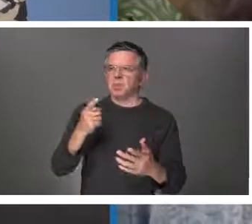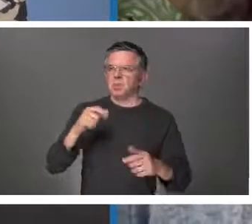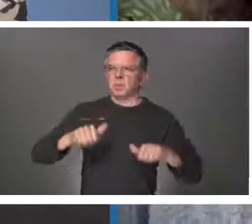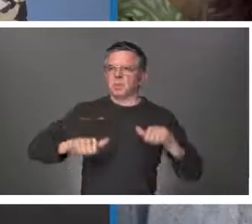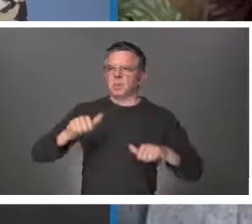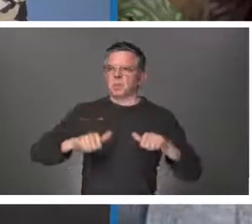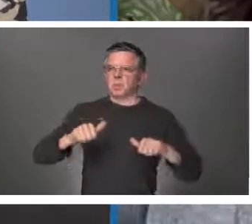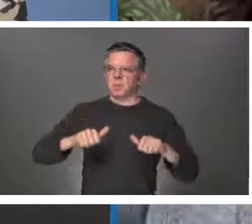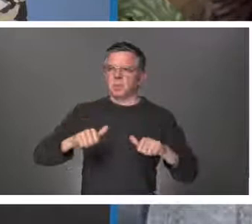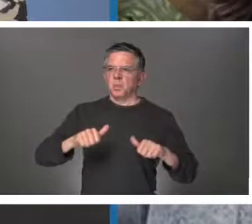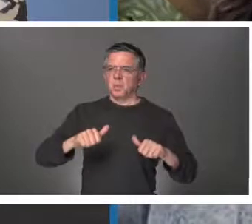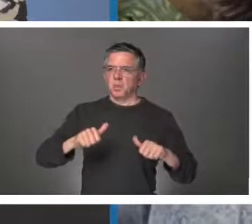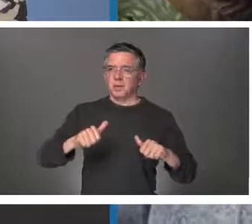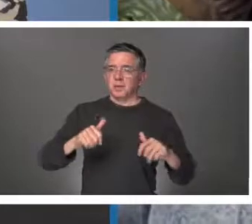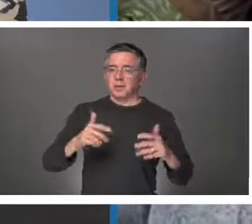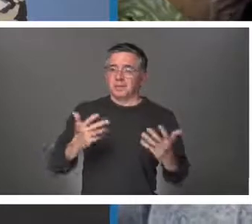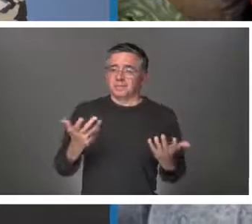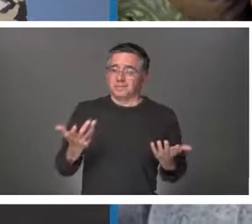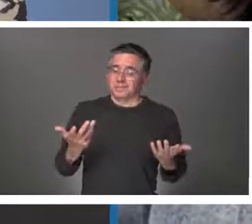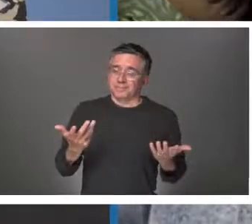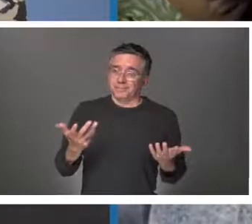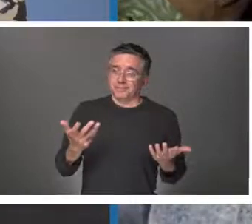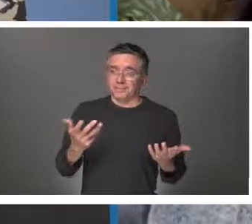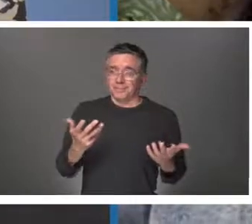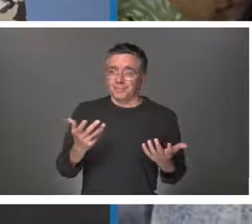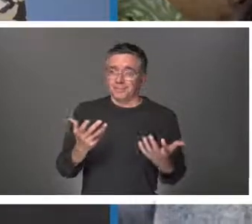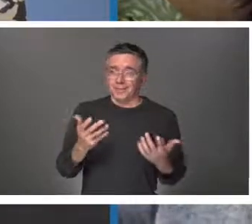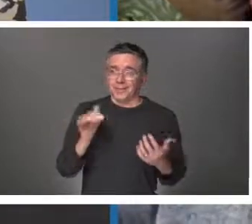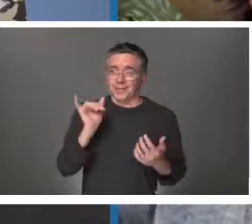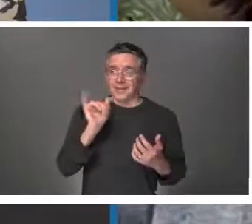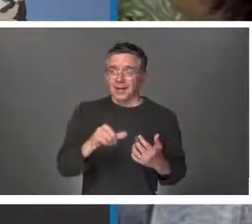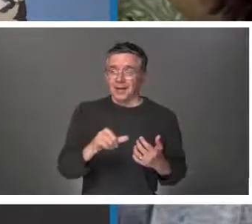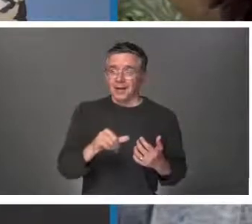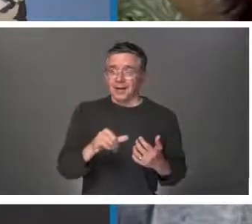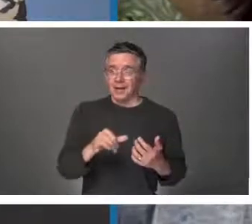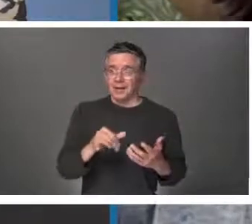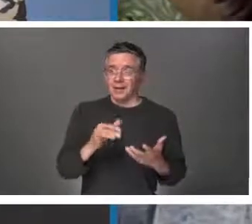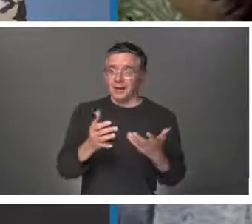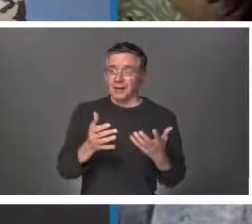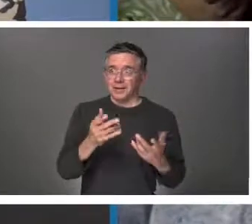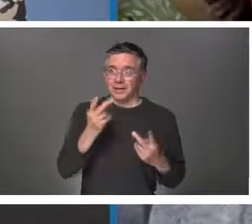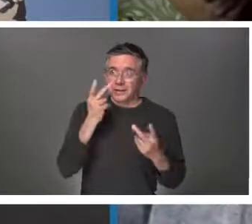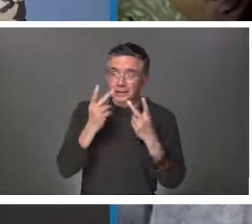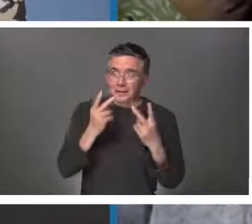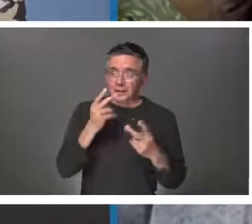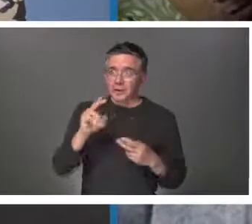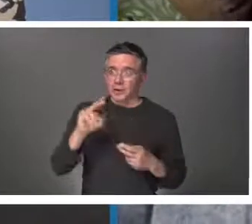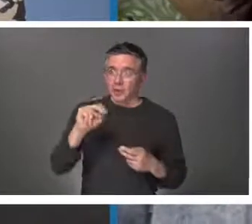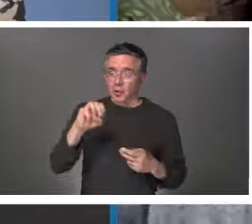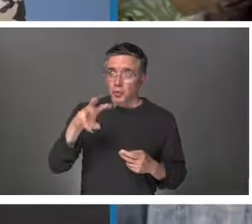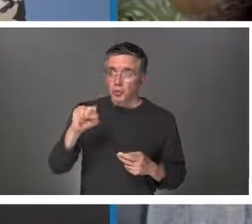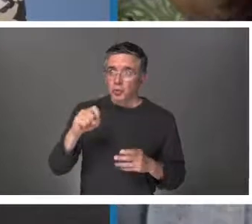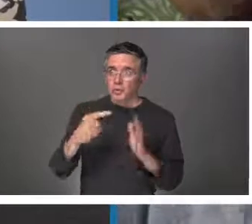but you know, we're battling a 24-hour news cycle that sometimes has 24 hours of just like gibberish.